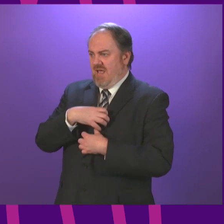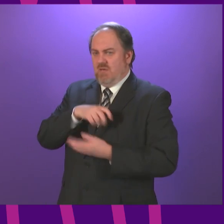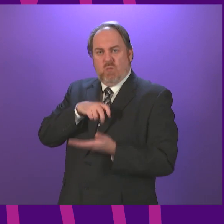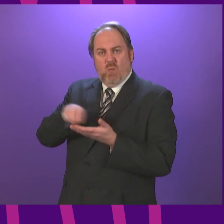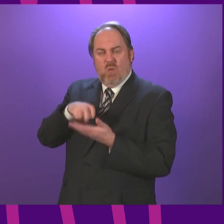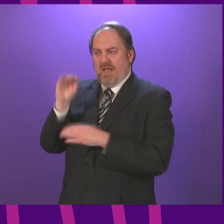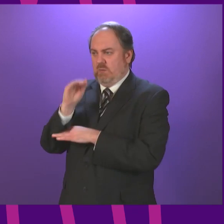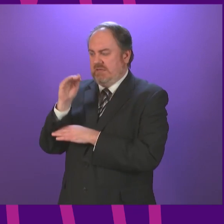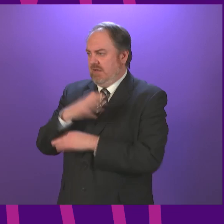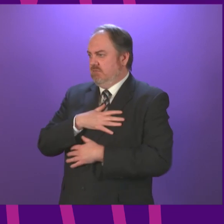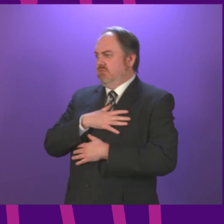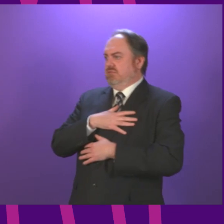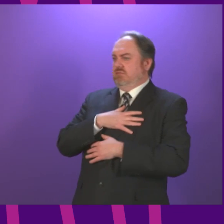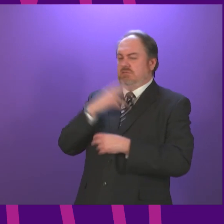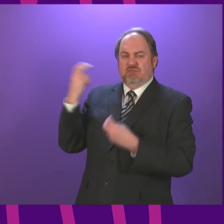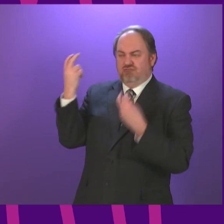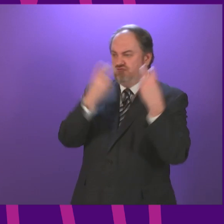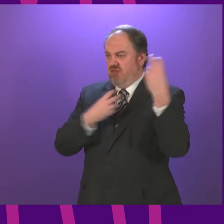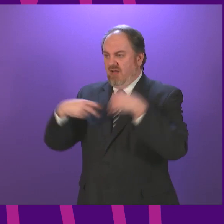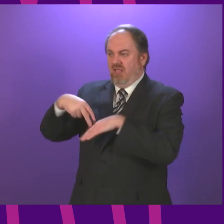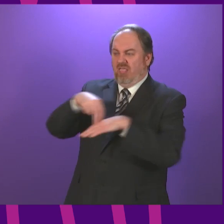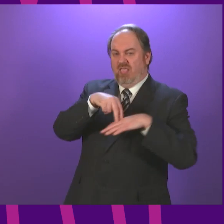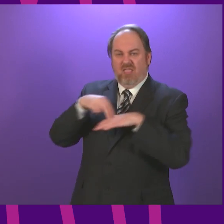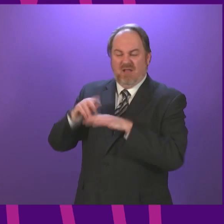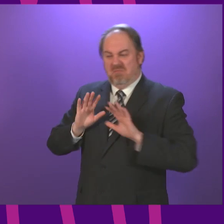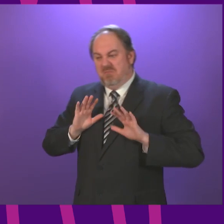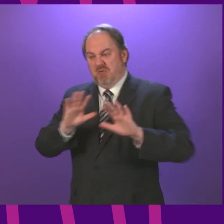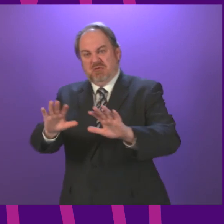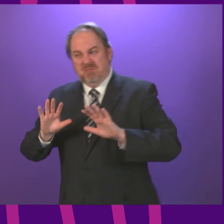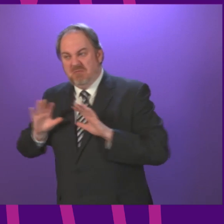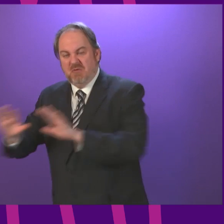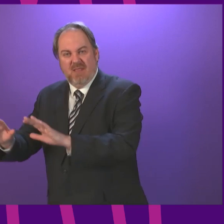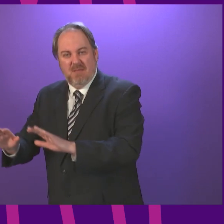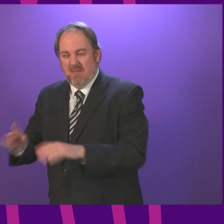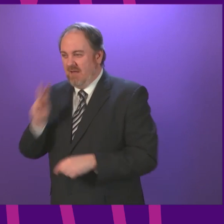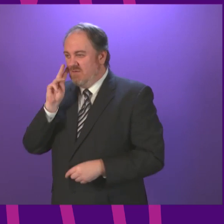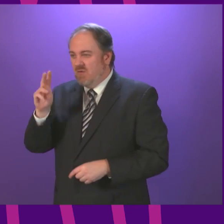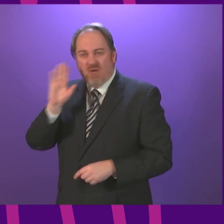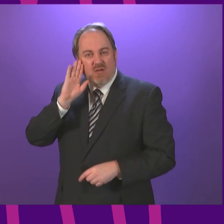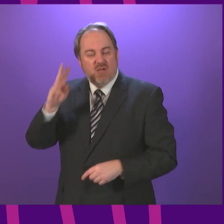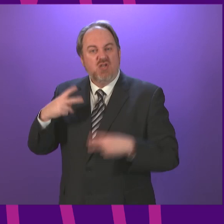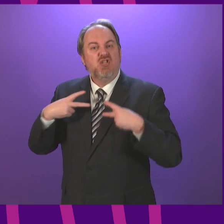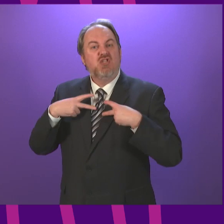for people being drunk and knocking them over. There were nurses from Glasgow royal infirmary